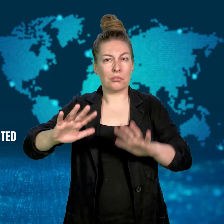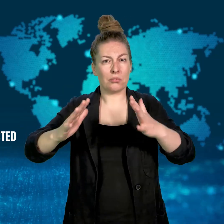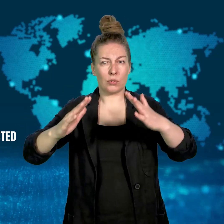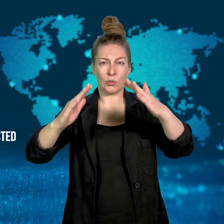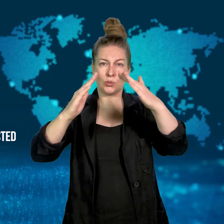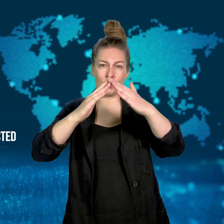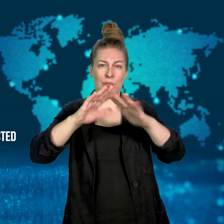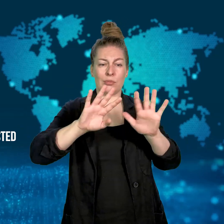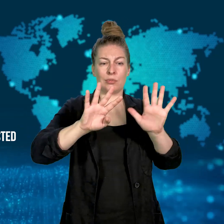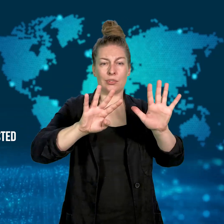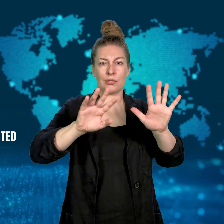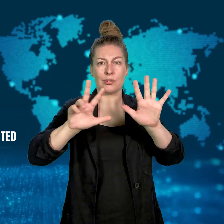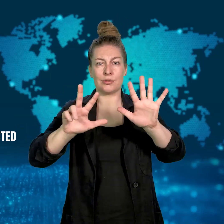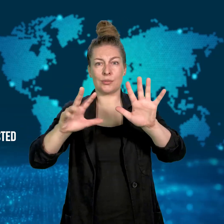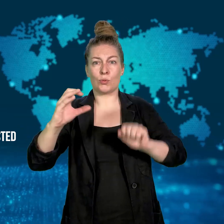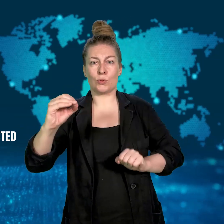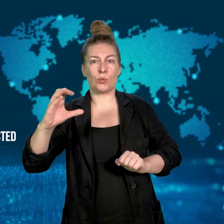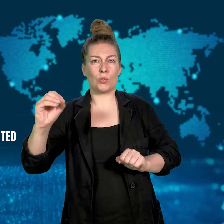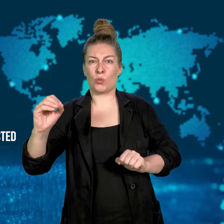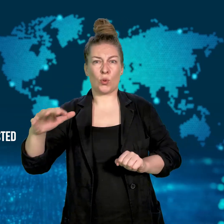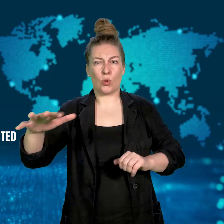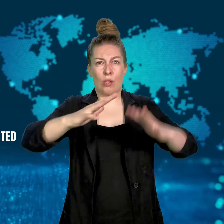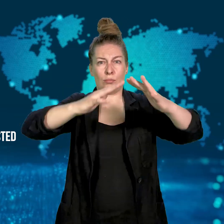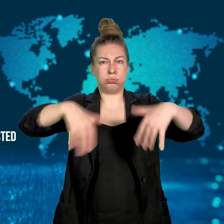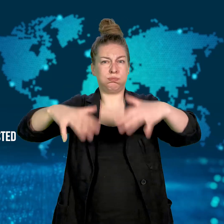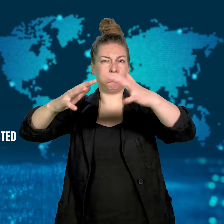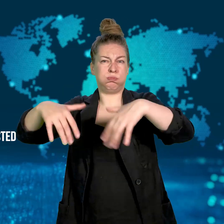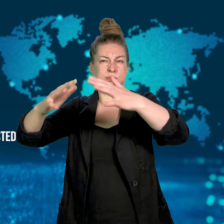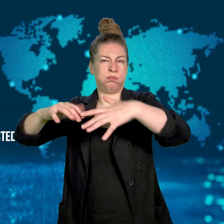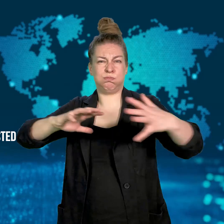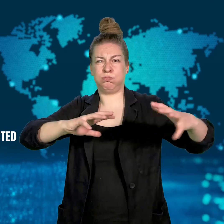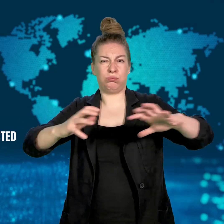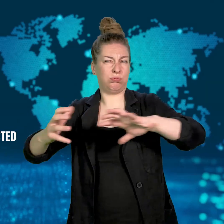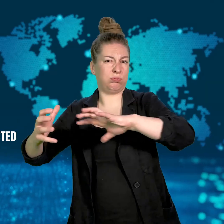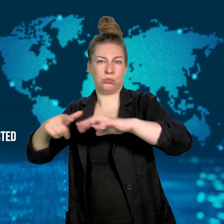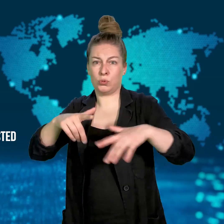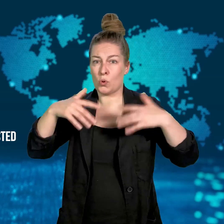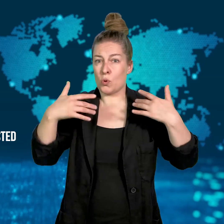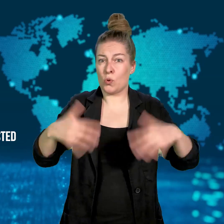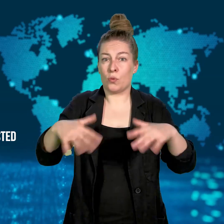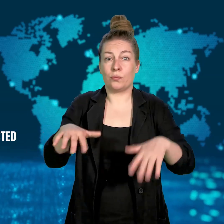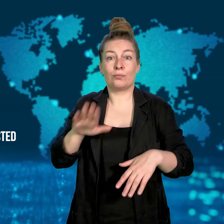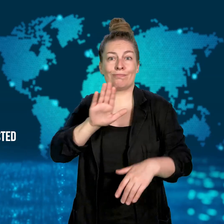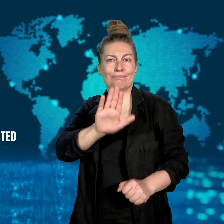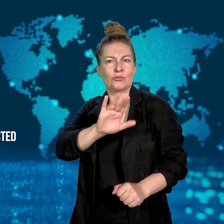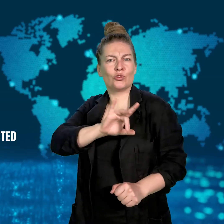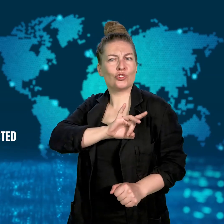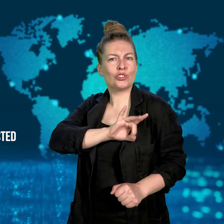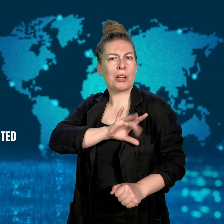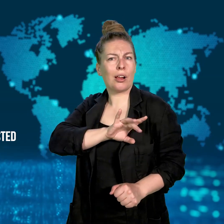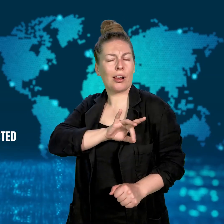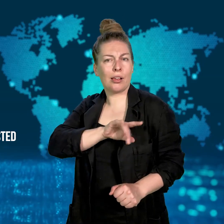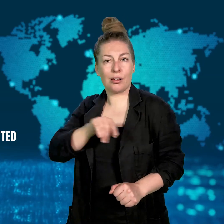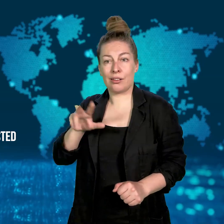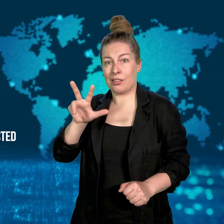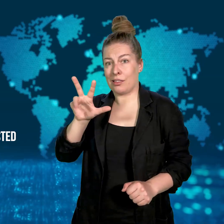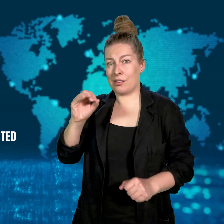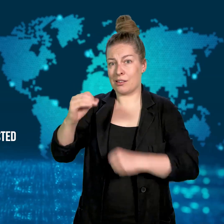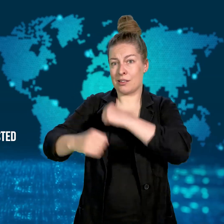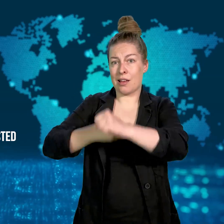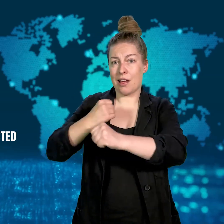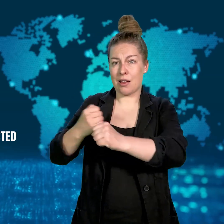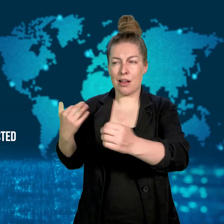Over 9,800 buildings were damaged.